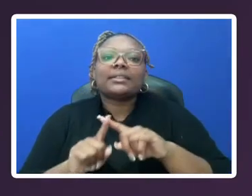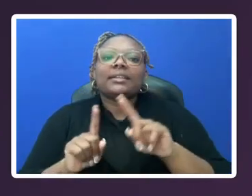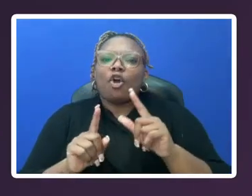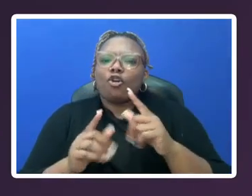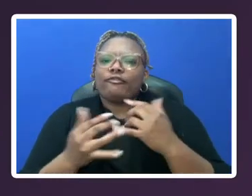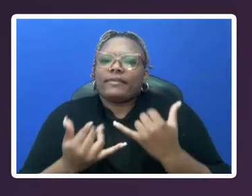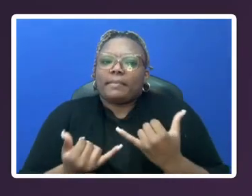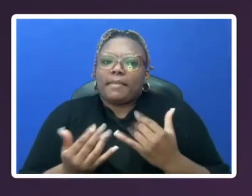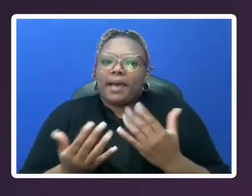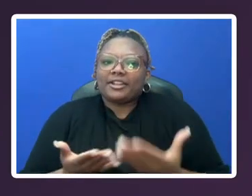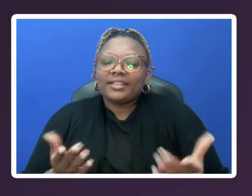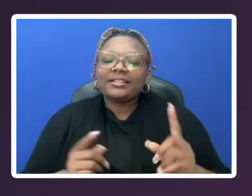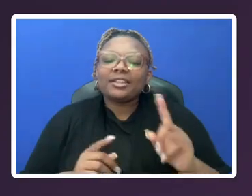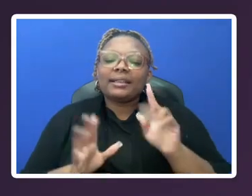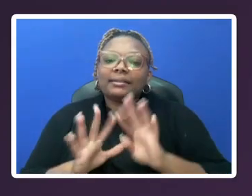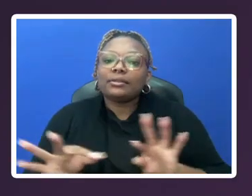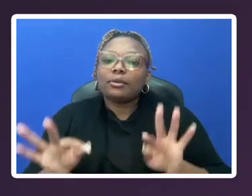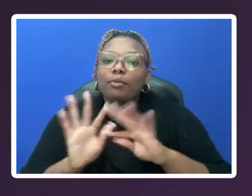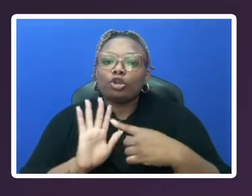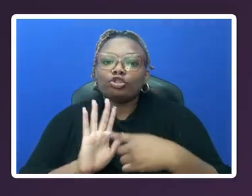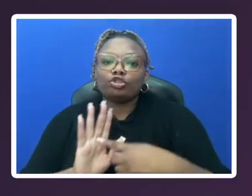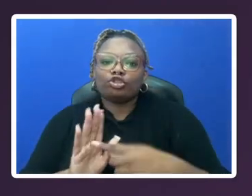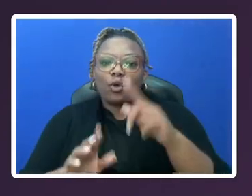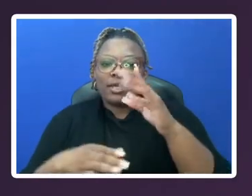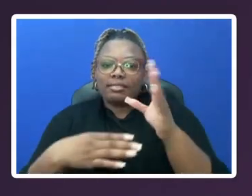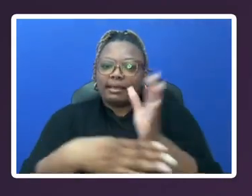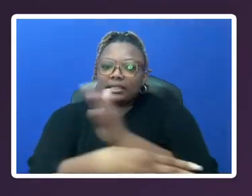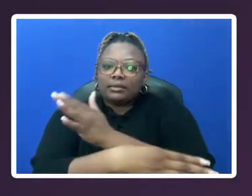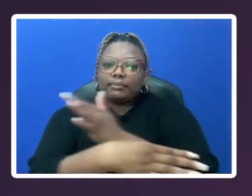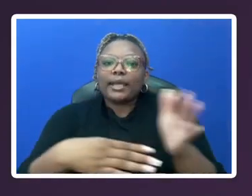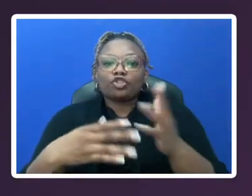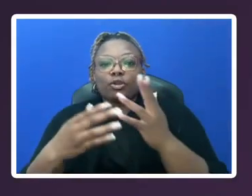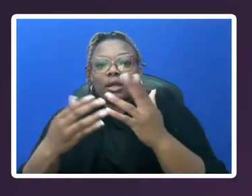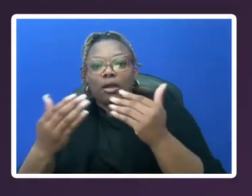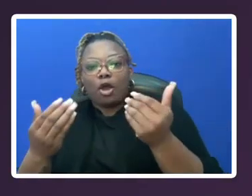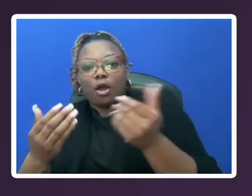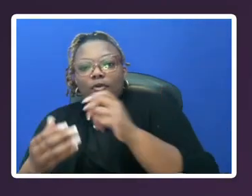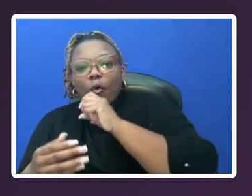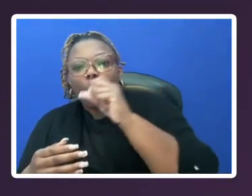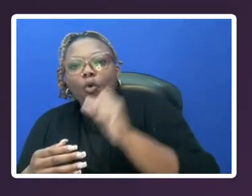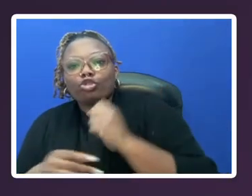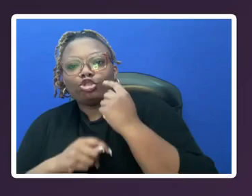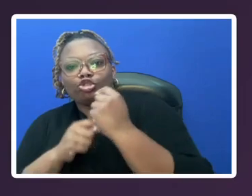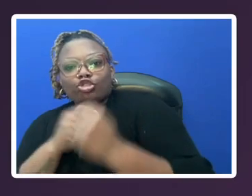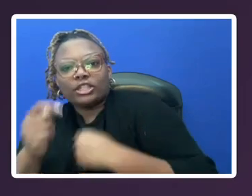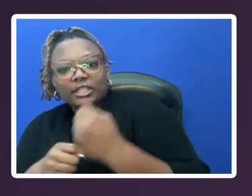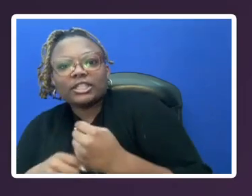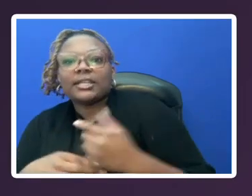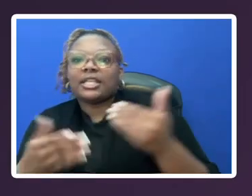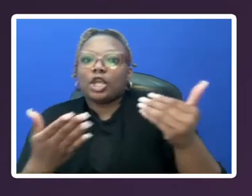show kind of that spectrum of Native people. And it's not, if you're not using traditional things,